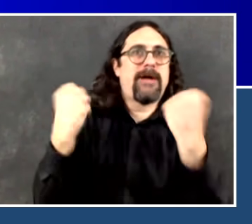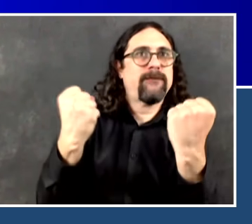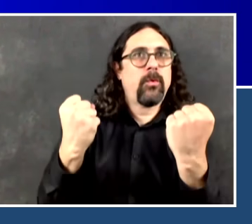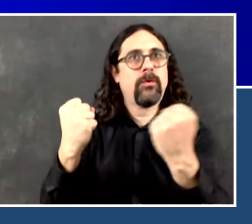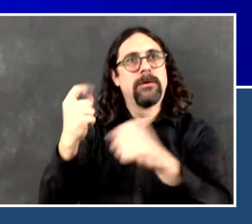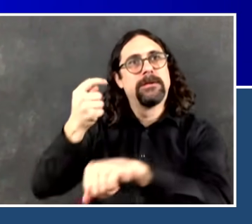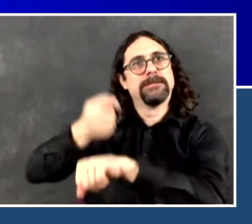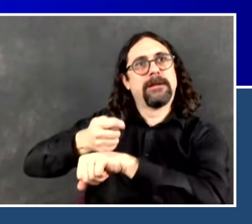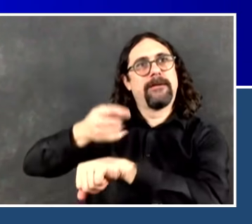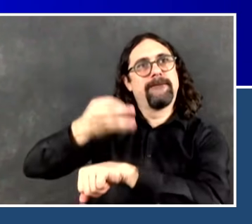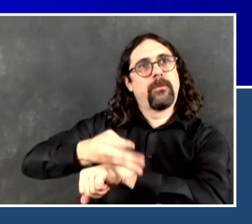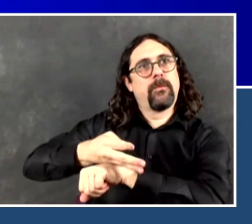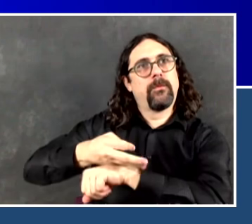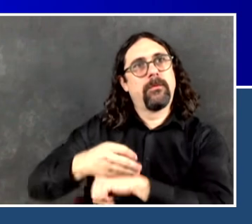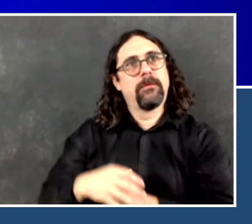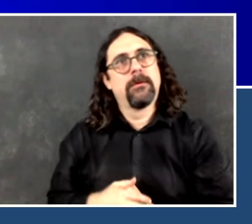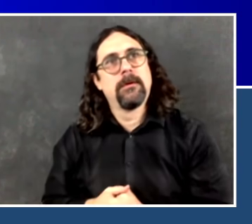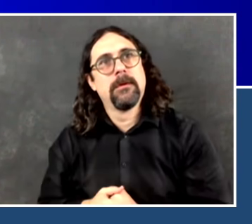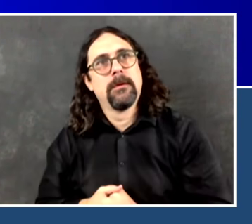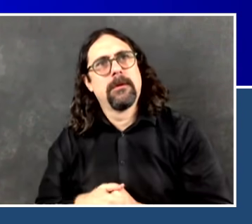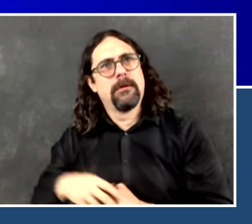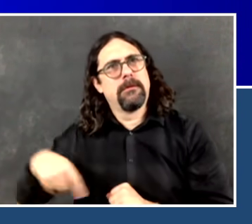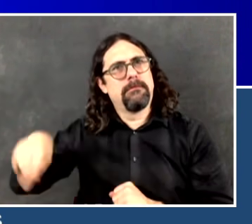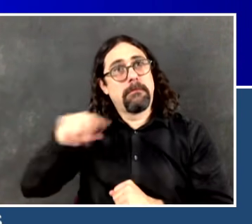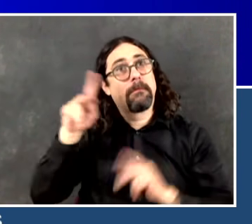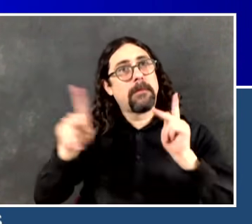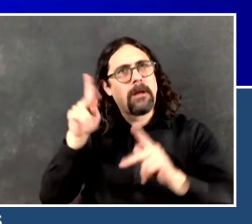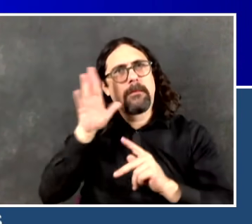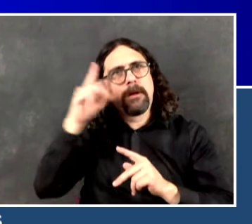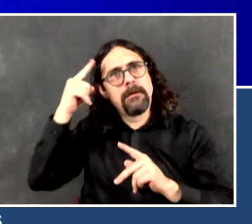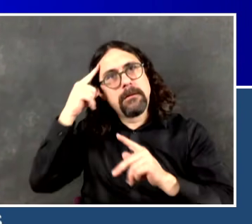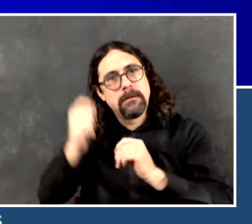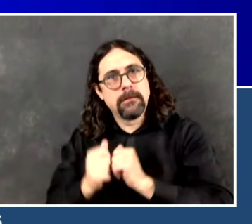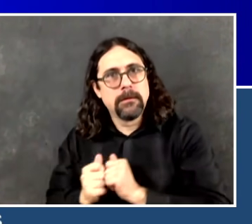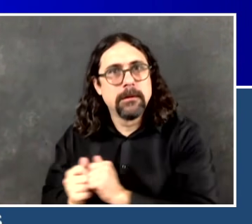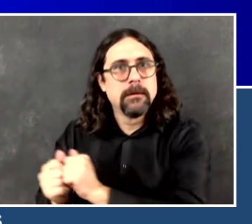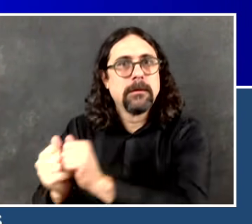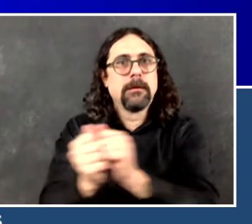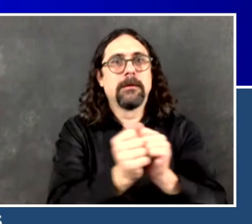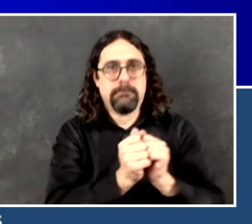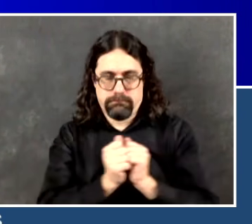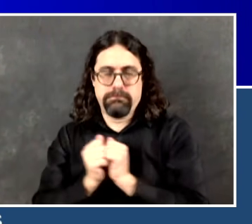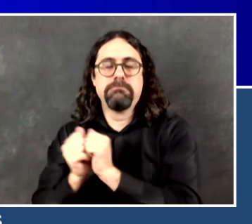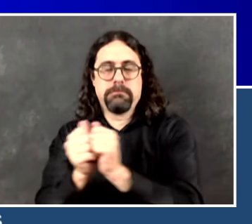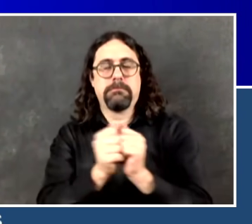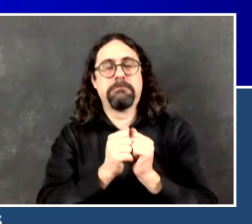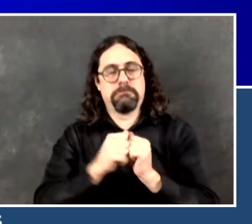IN COMMON THINKING TOGETHER. AND EACH OF THEM BRINGS SO MUCH TO